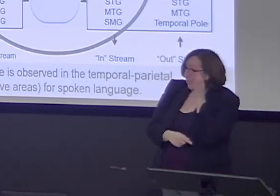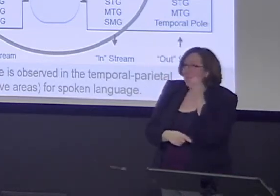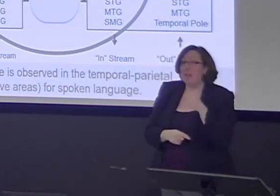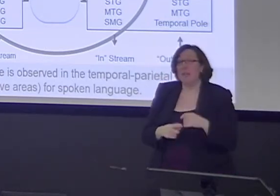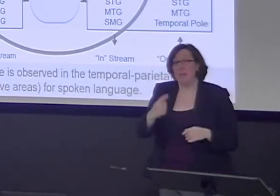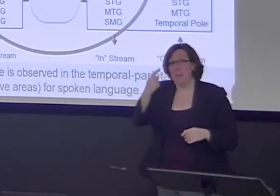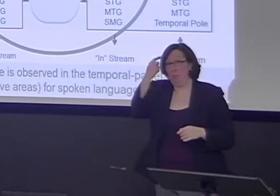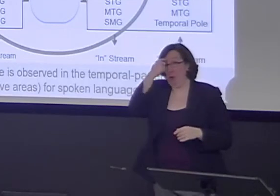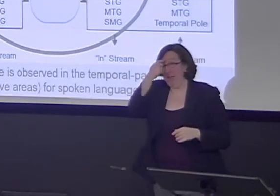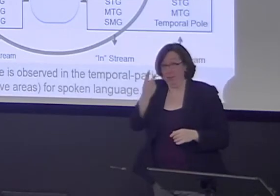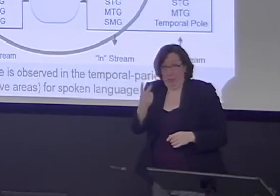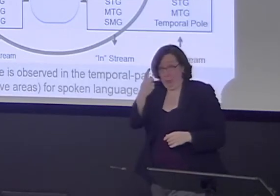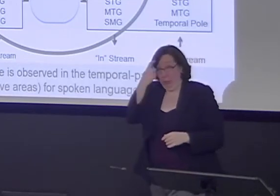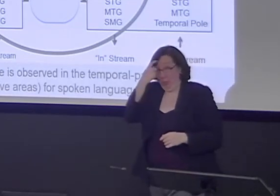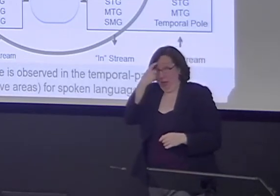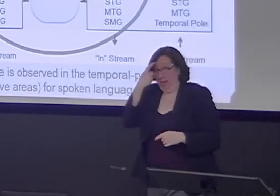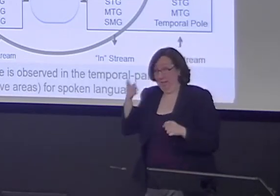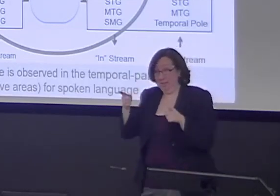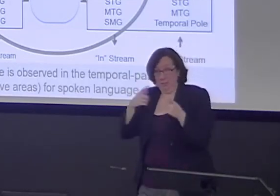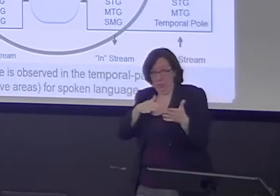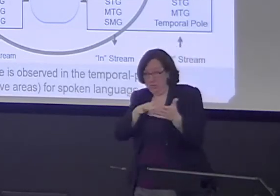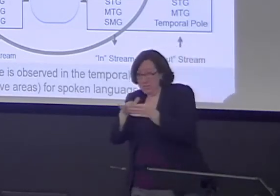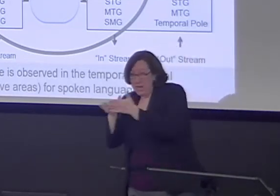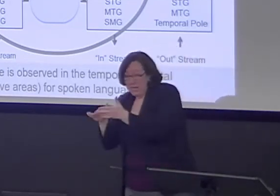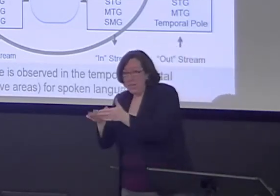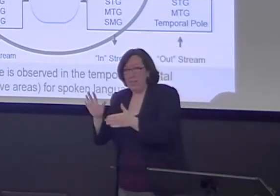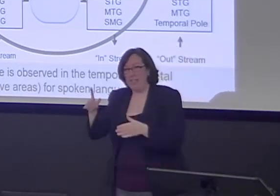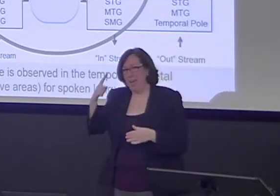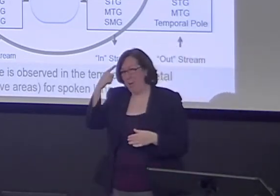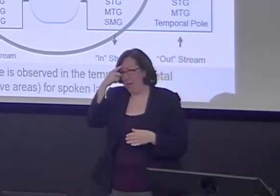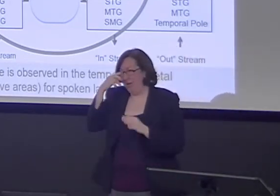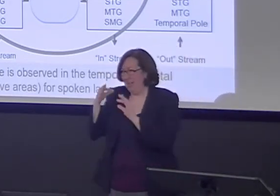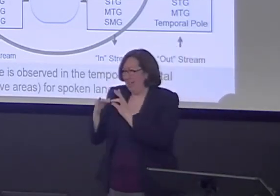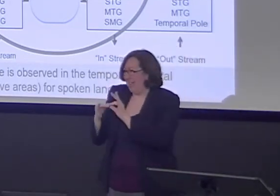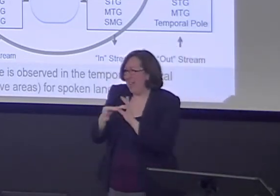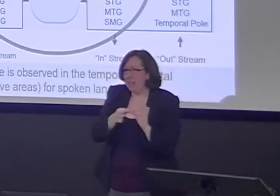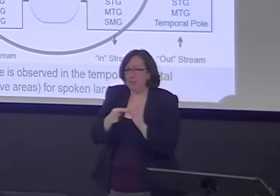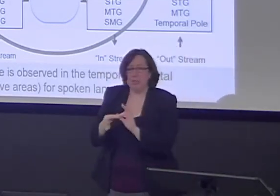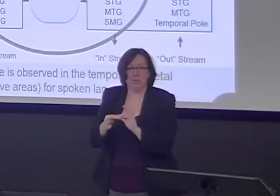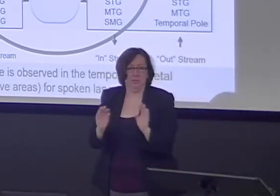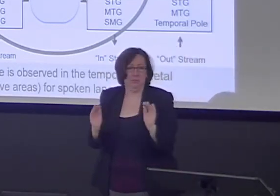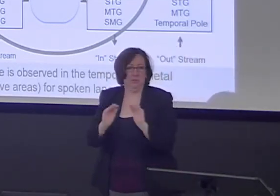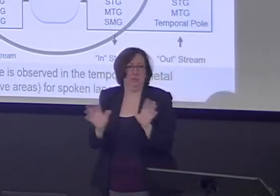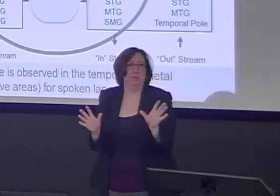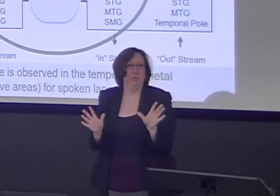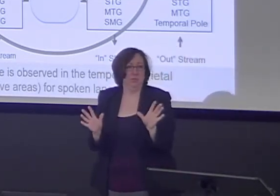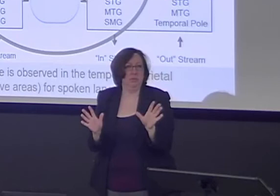that occurs in those two conditions is evidenced by the fact that there's coherence